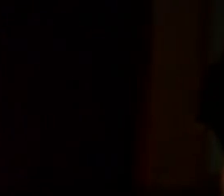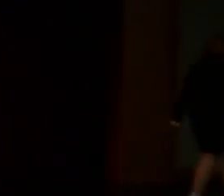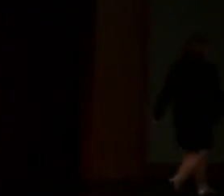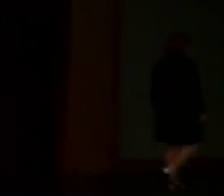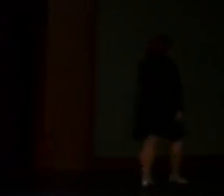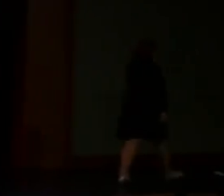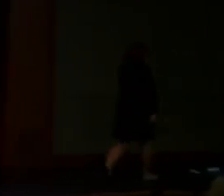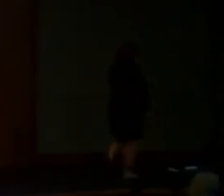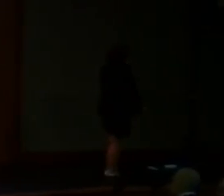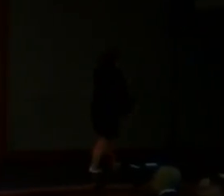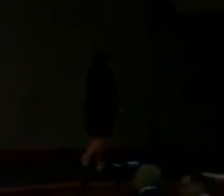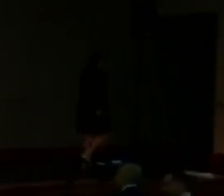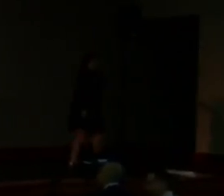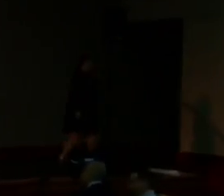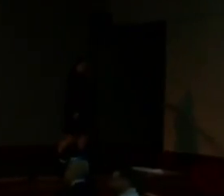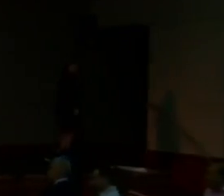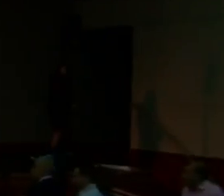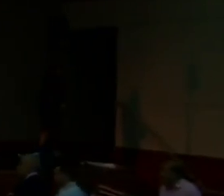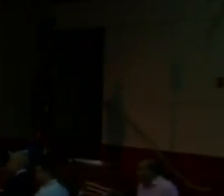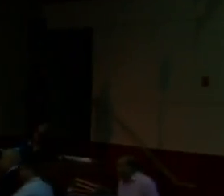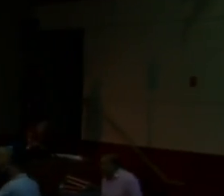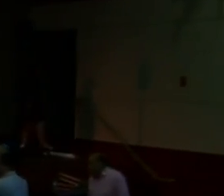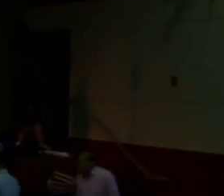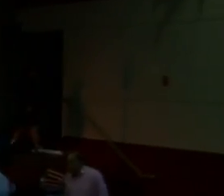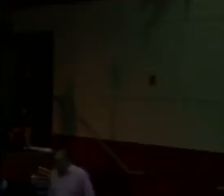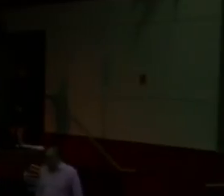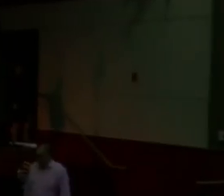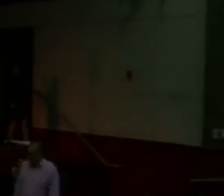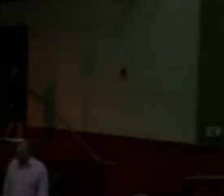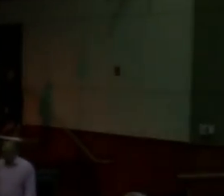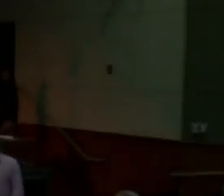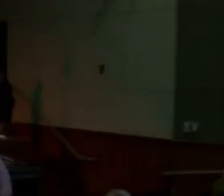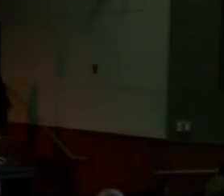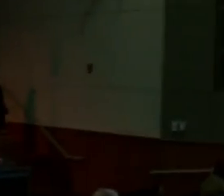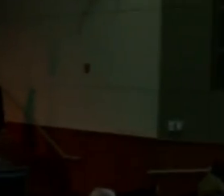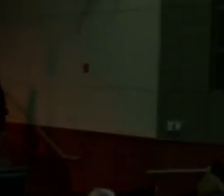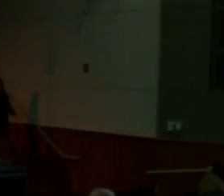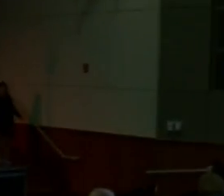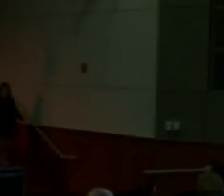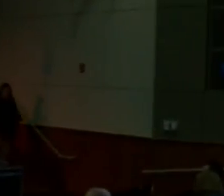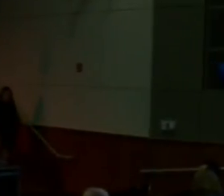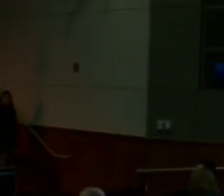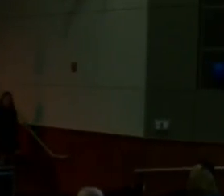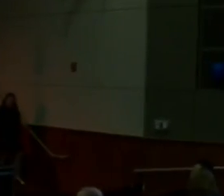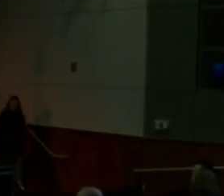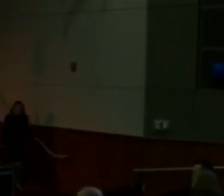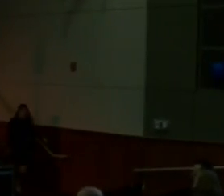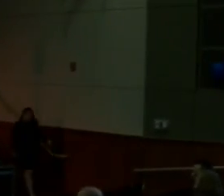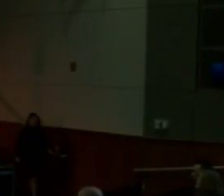AND I SAY THIS BECAUSE WE ARE AT THE POINT IN THE PROGRAM WHERE WE WILL BEGIN ENFORCING THE TIME LIMITS.